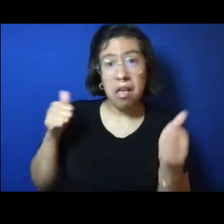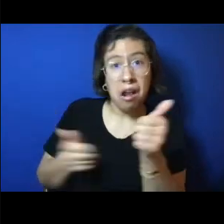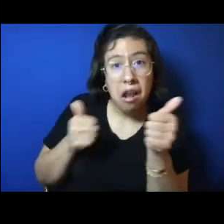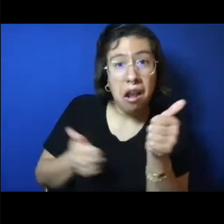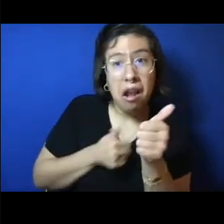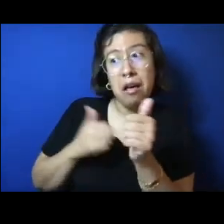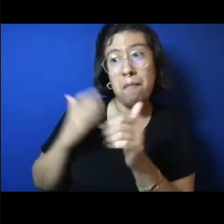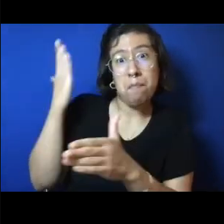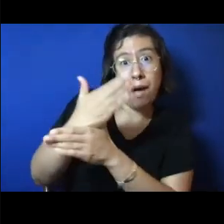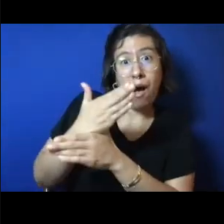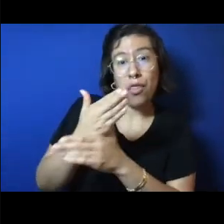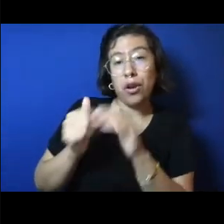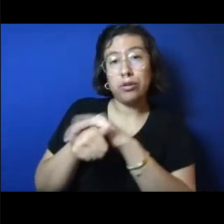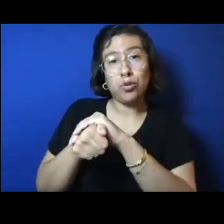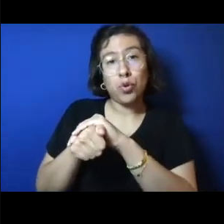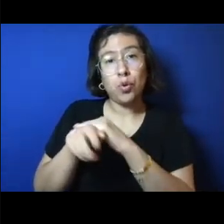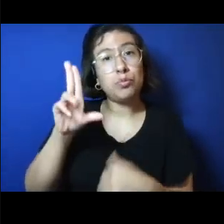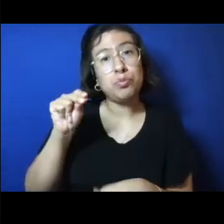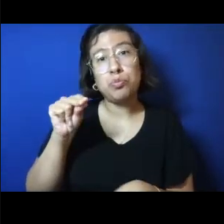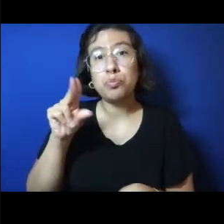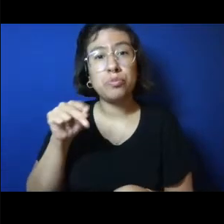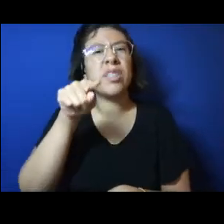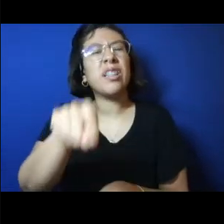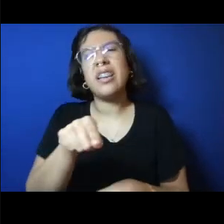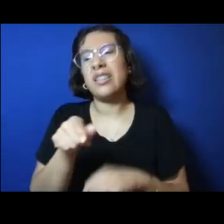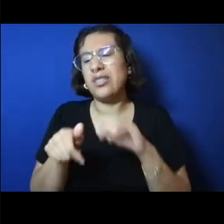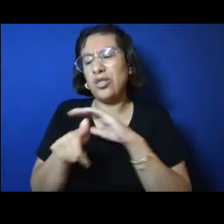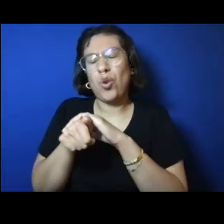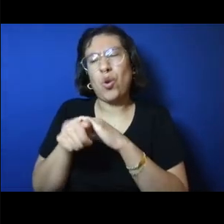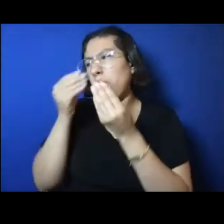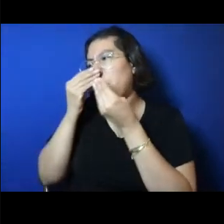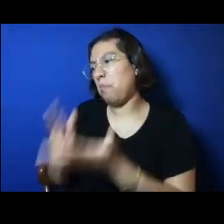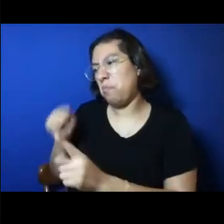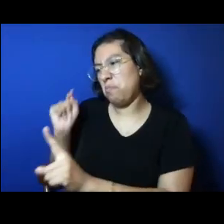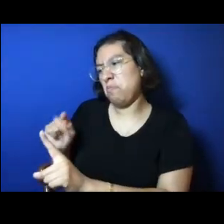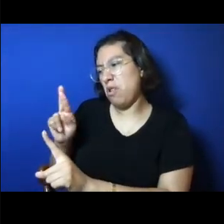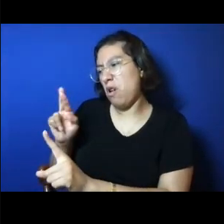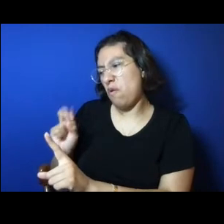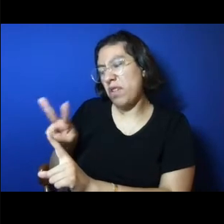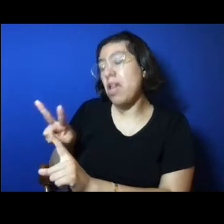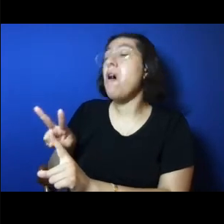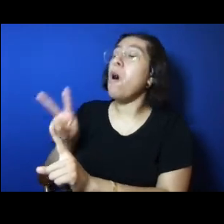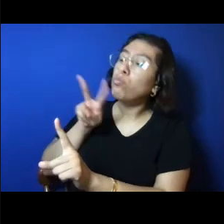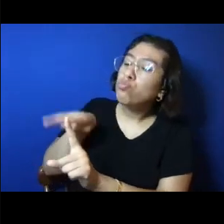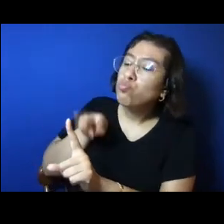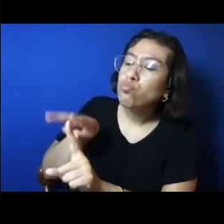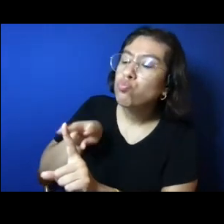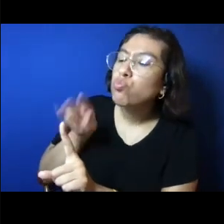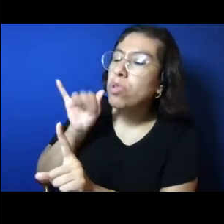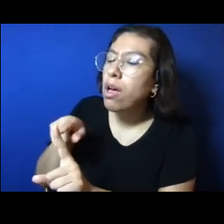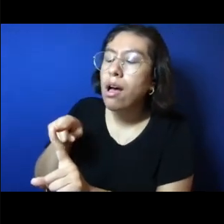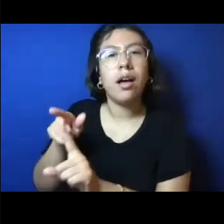This turtle didn't seem concerned with the ROV whatsoever and was approaching it. What's also interesting though,